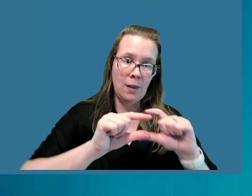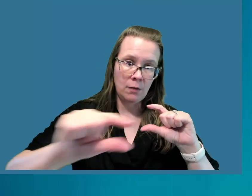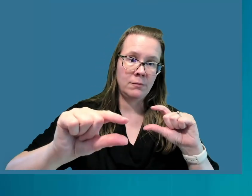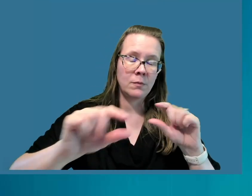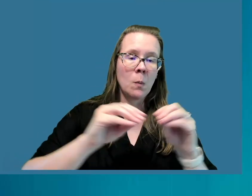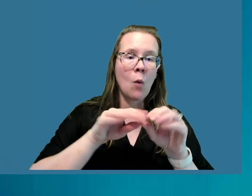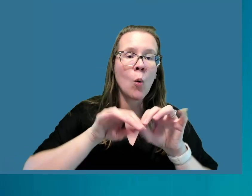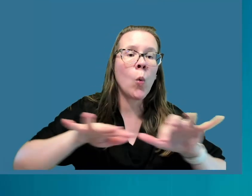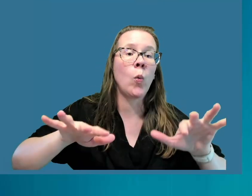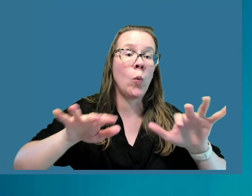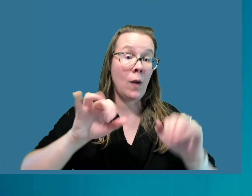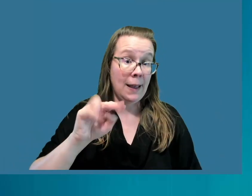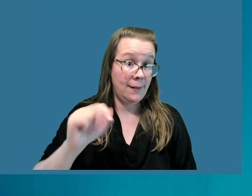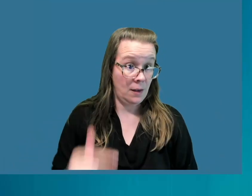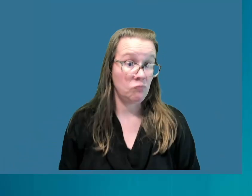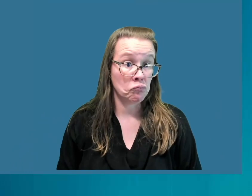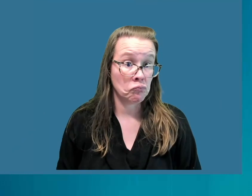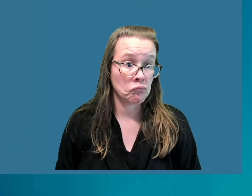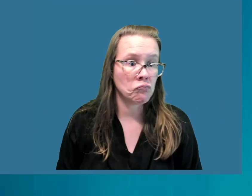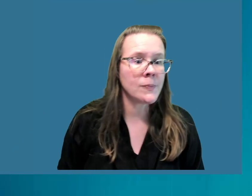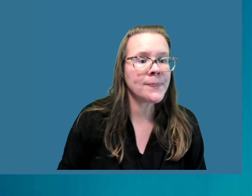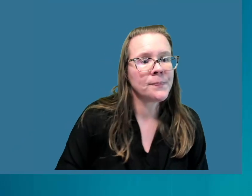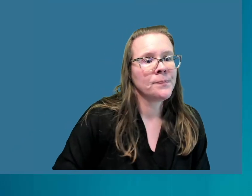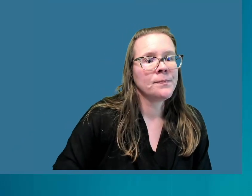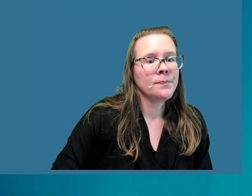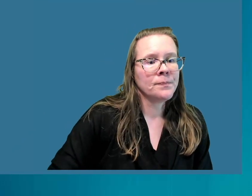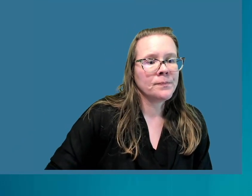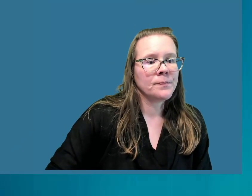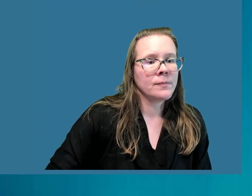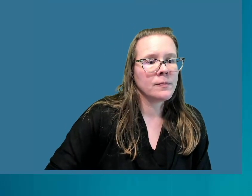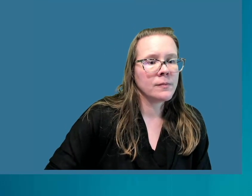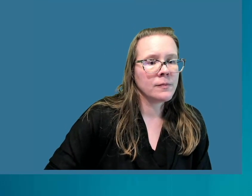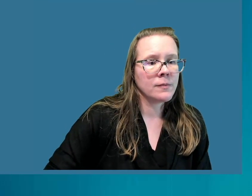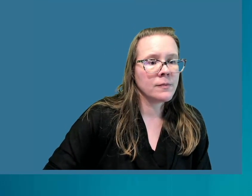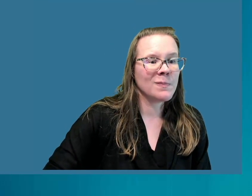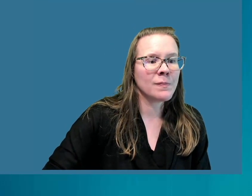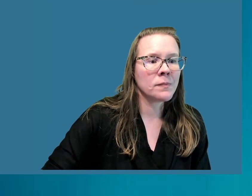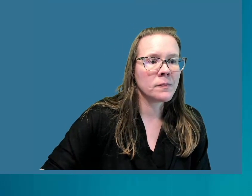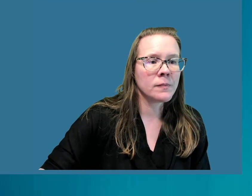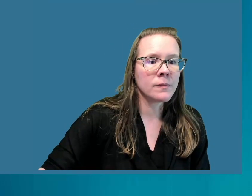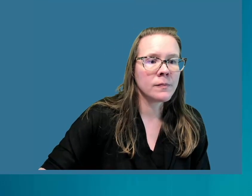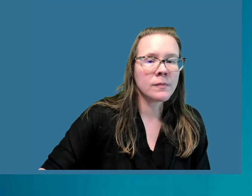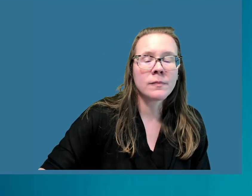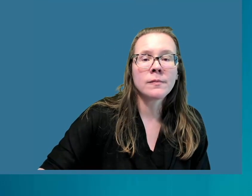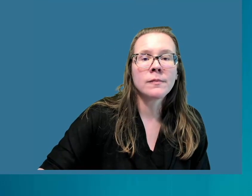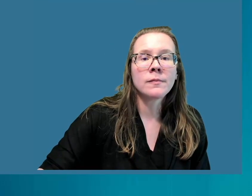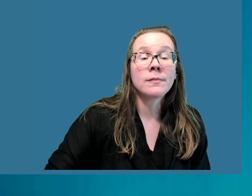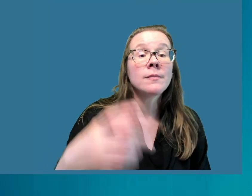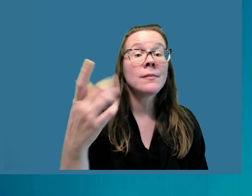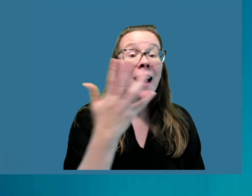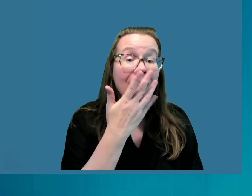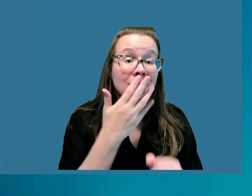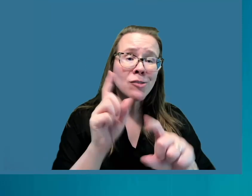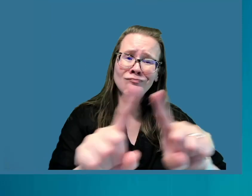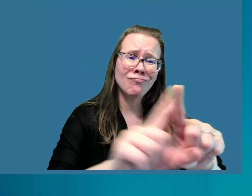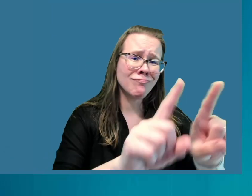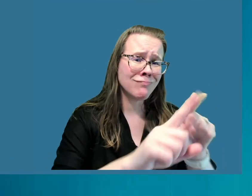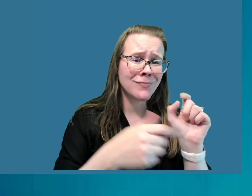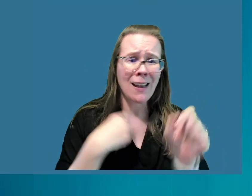layer icing. And in that way my colors always match-- um, so I don't mix the two separately.